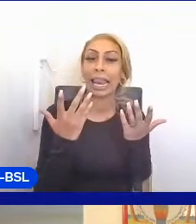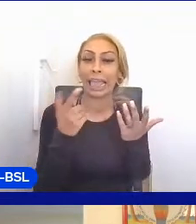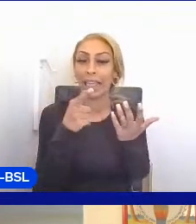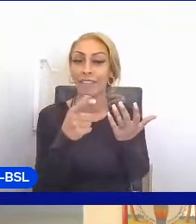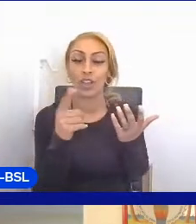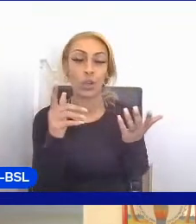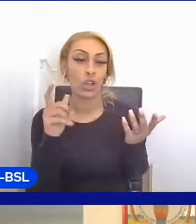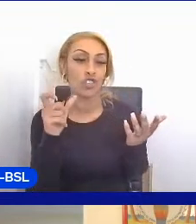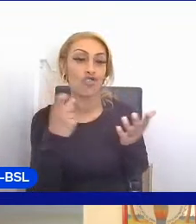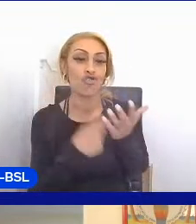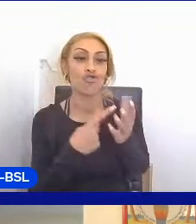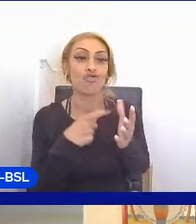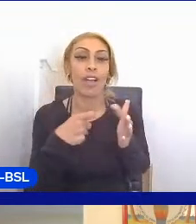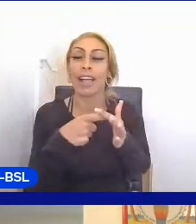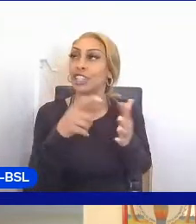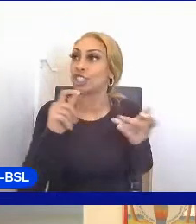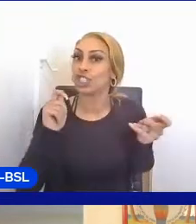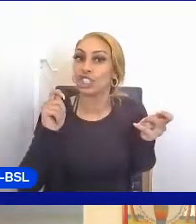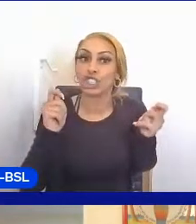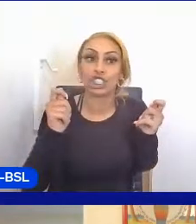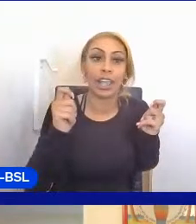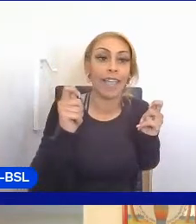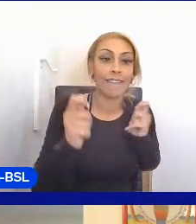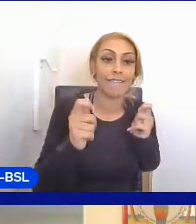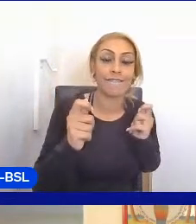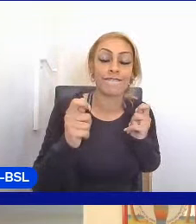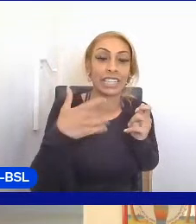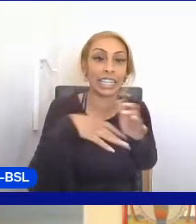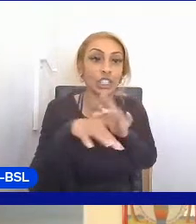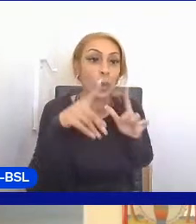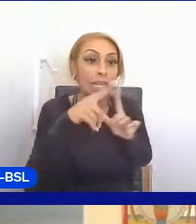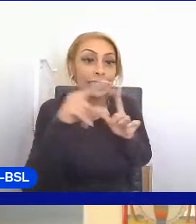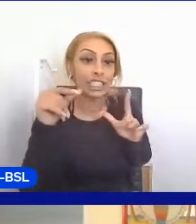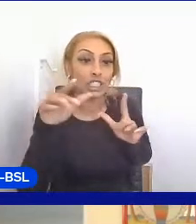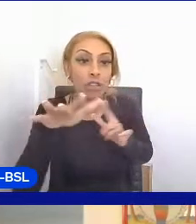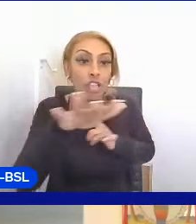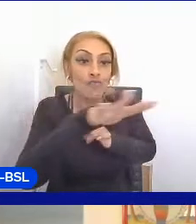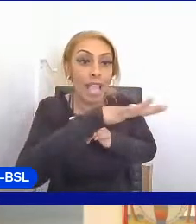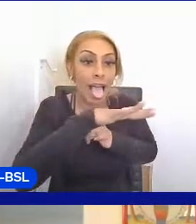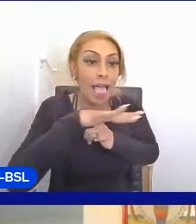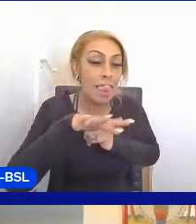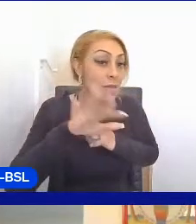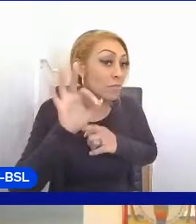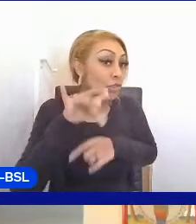That's a whole different realm of digital production. That's what I'm hearing from you.